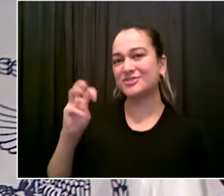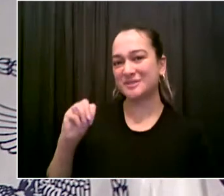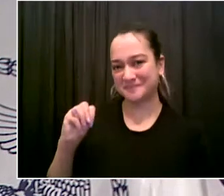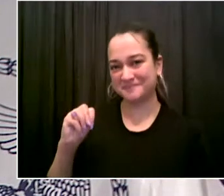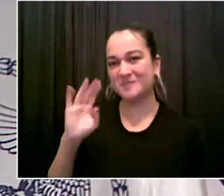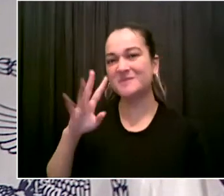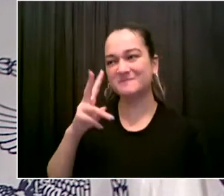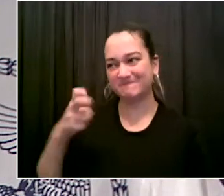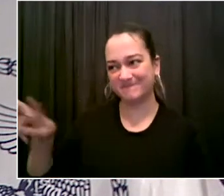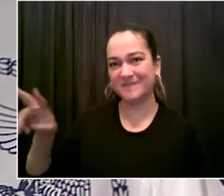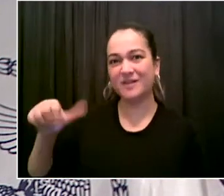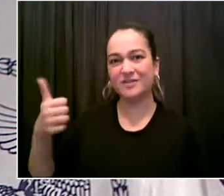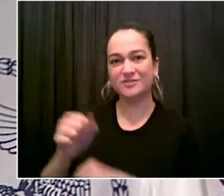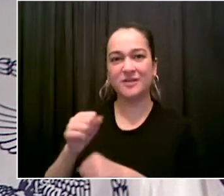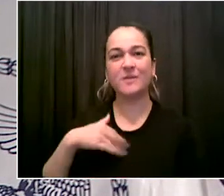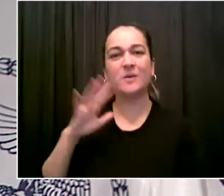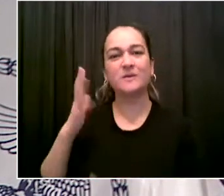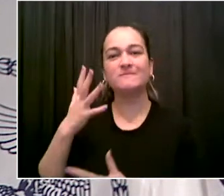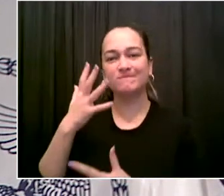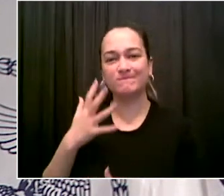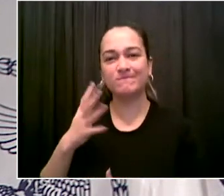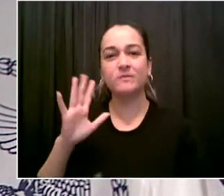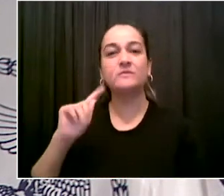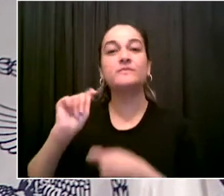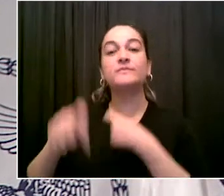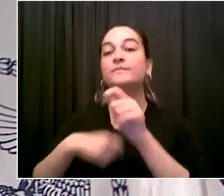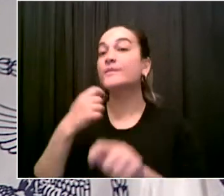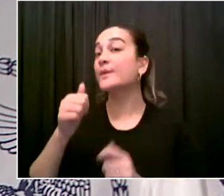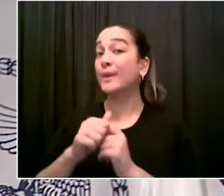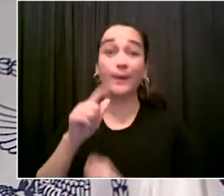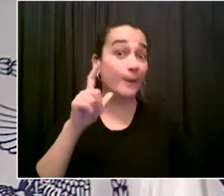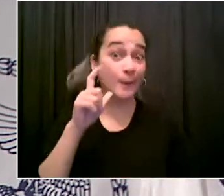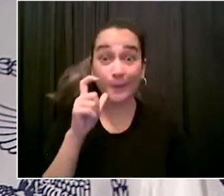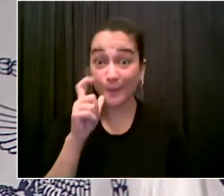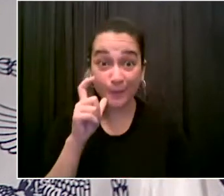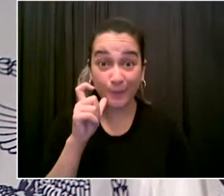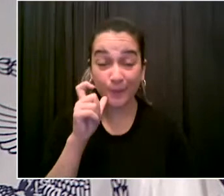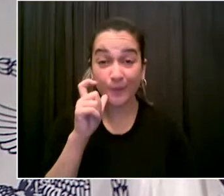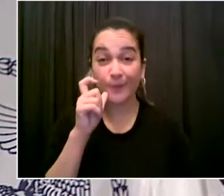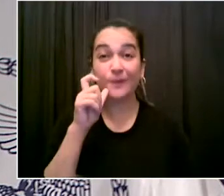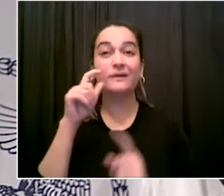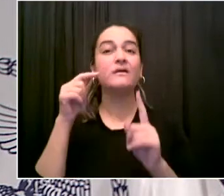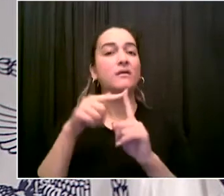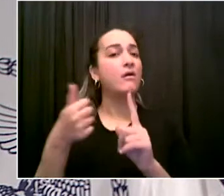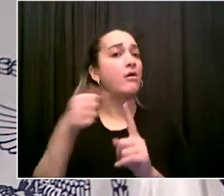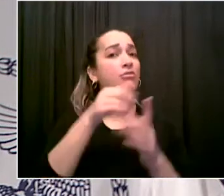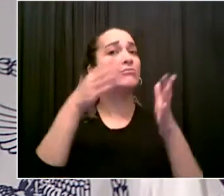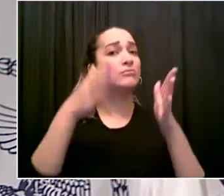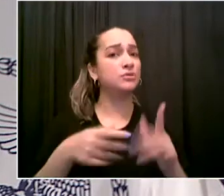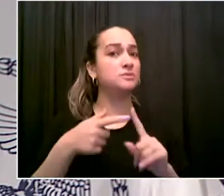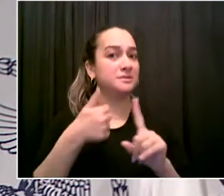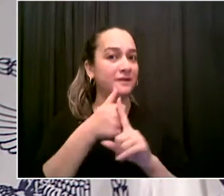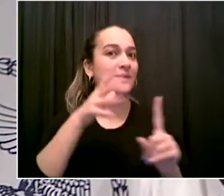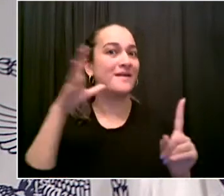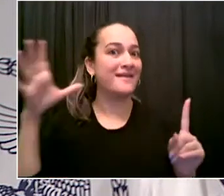WILL SUCCEED HIM BECAUSE SHE IS AN EXTRAORDINARY PUBLIC SERVANT, I'VE WORKED WITH